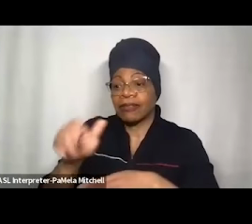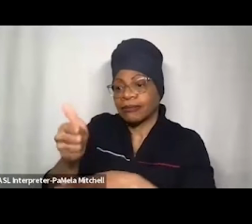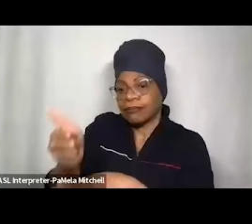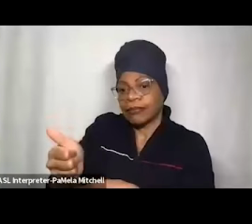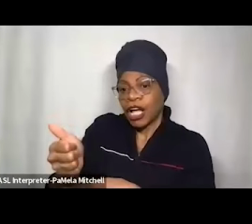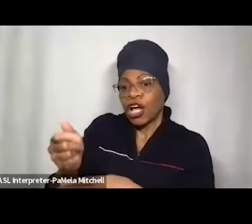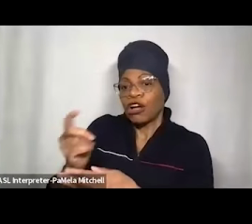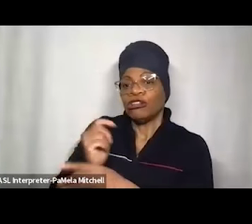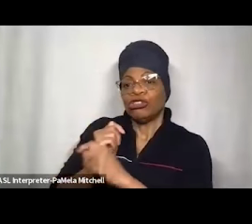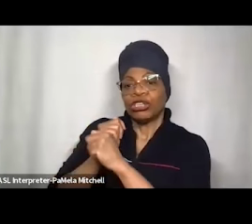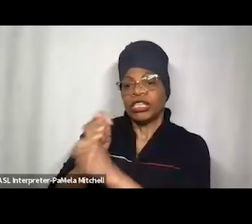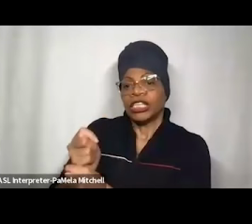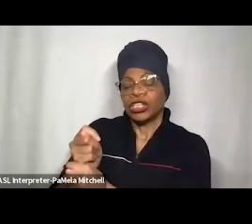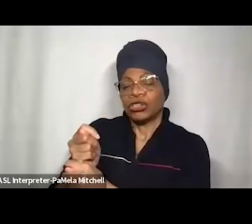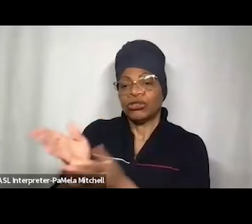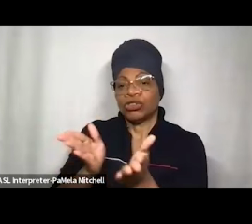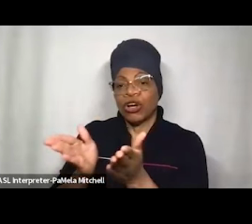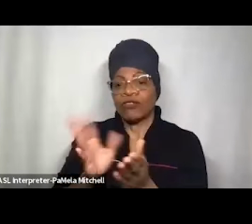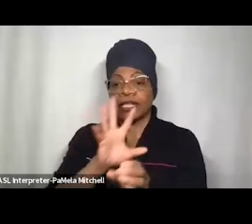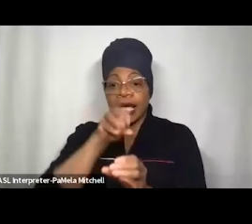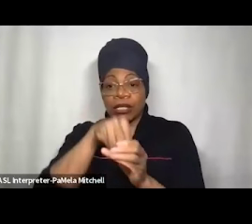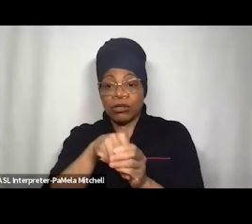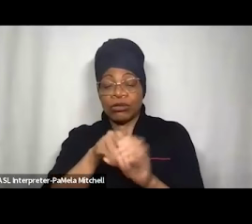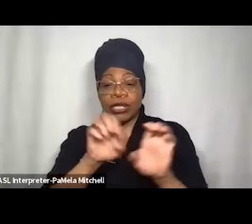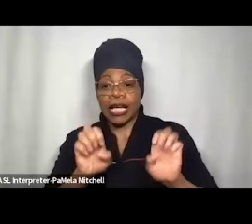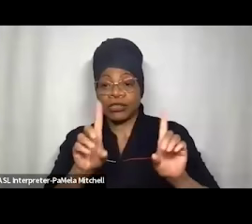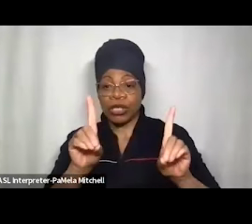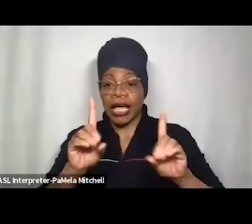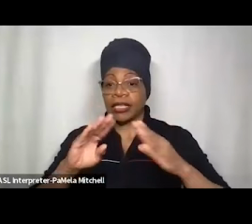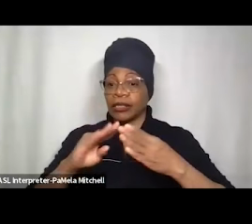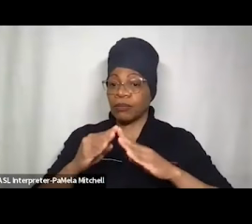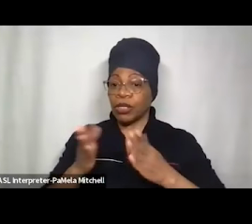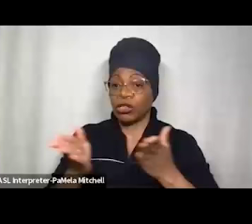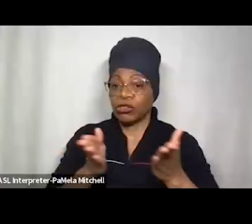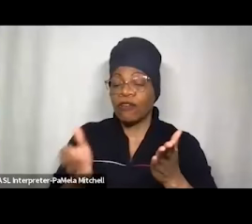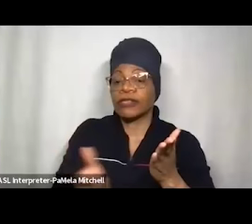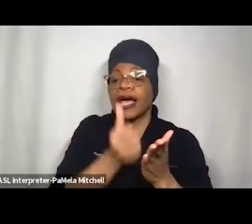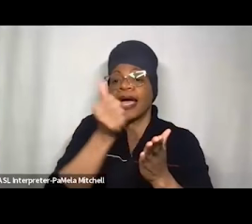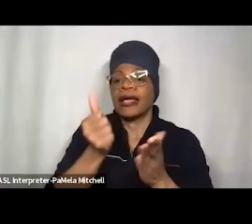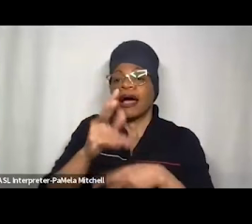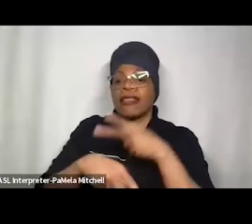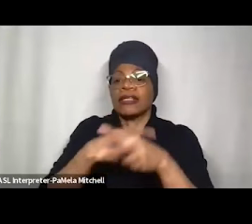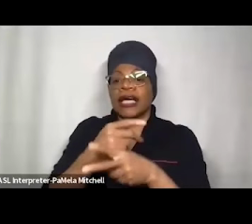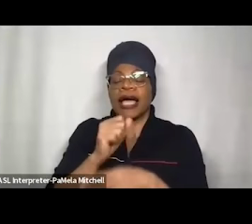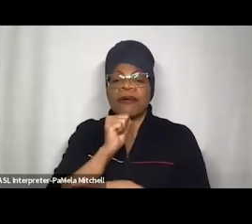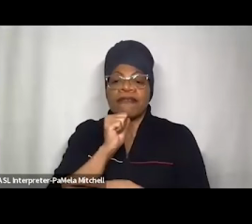including drug education or community service, other types of non-intensive treatment services.